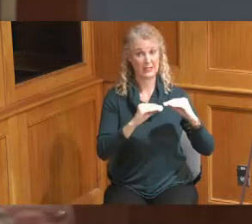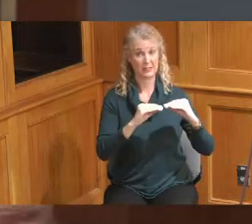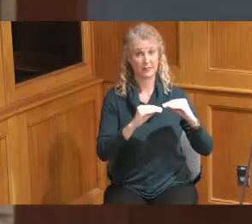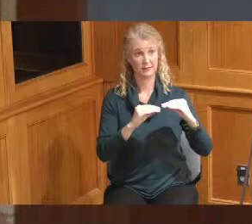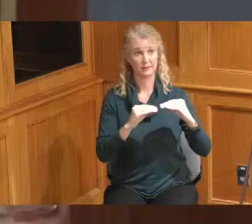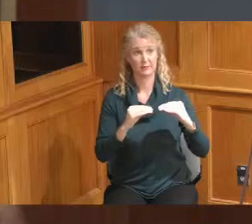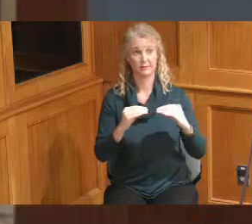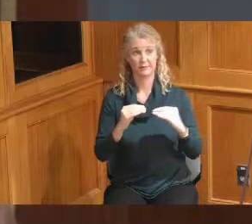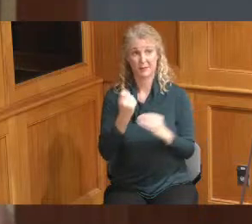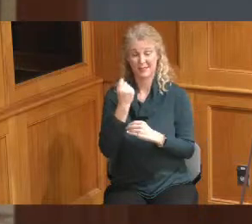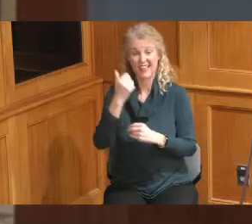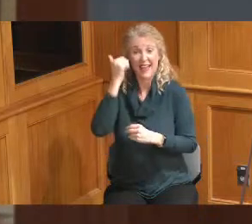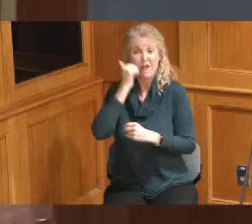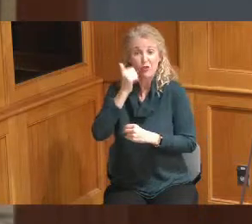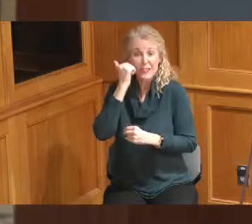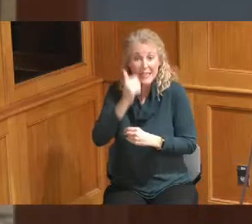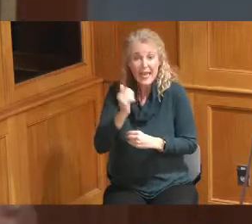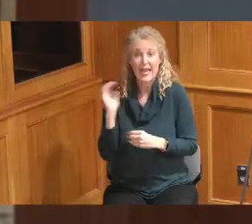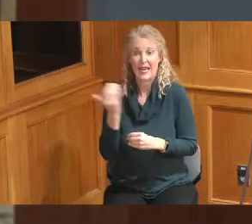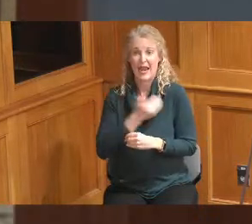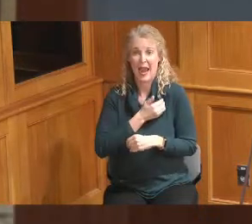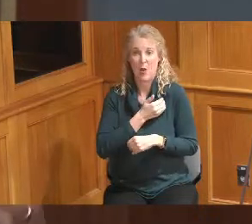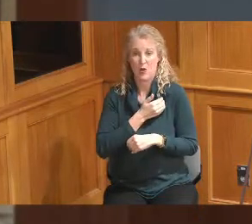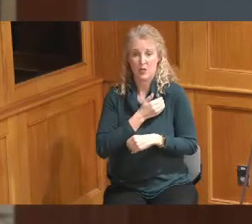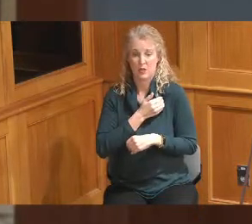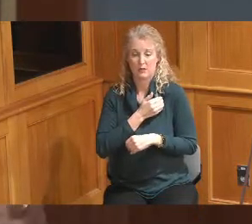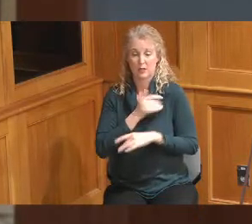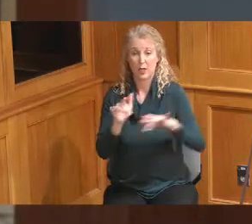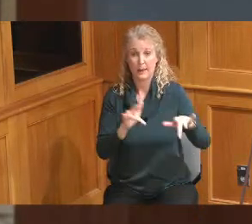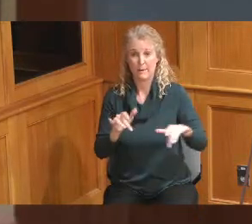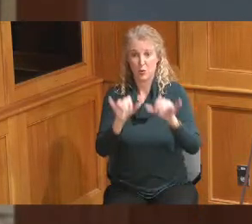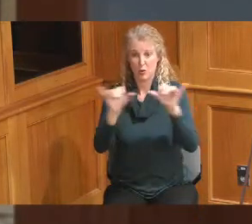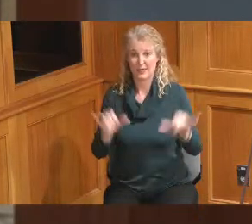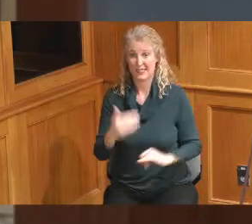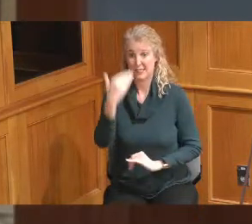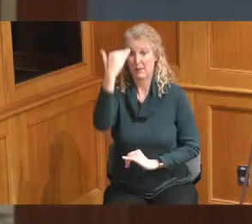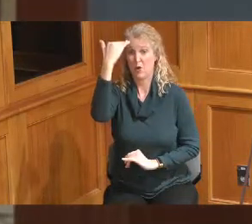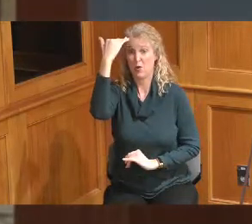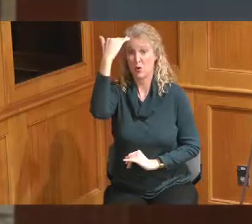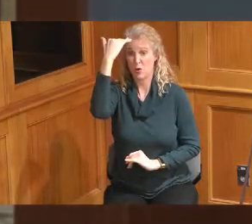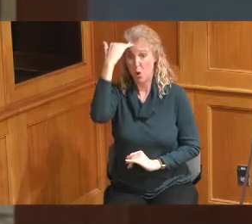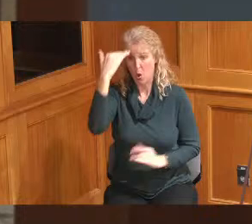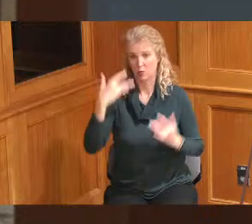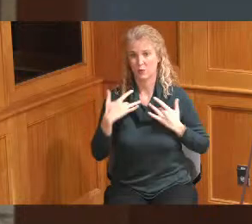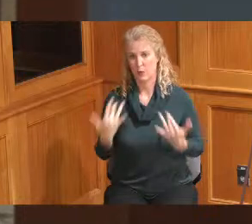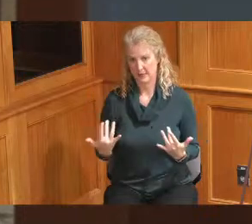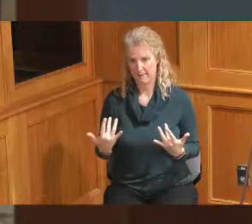every single day so we know down to the minute and we don't look at them every minute we check